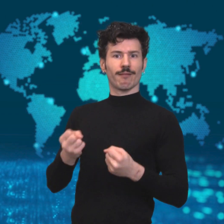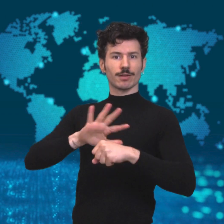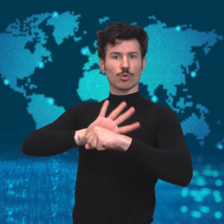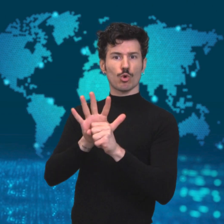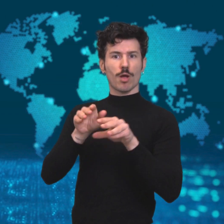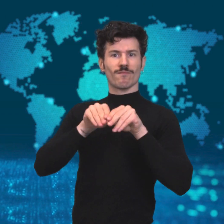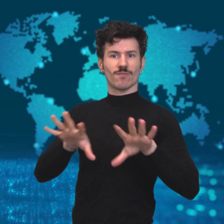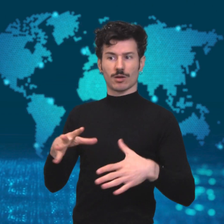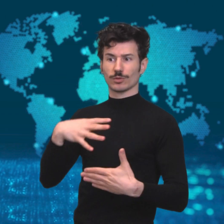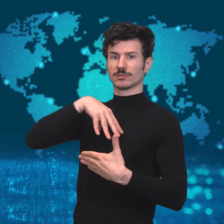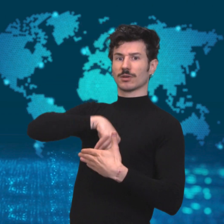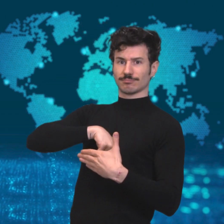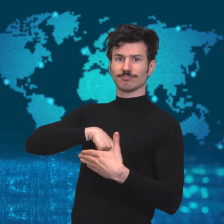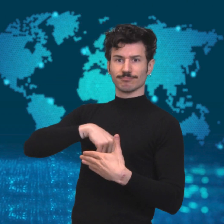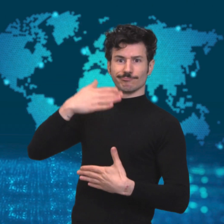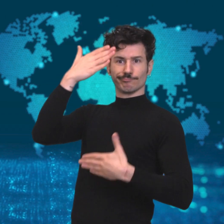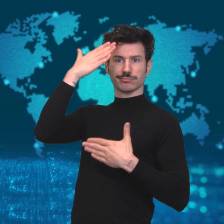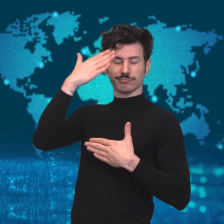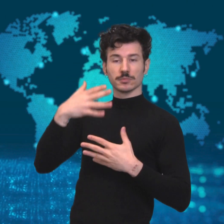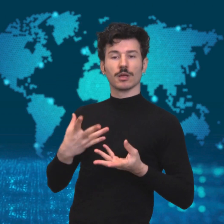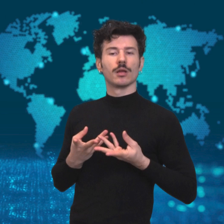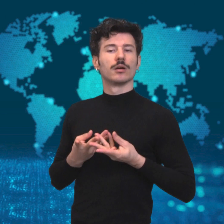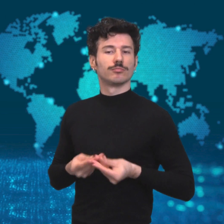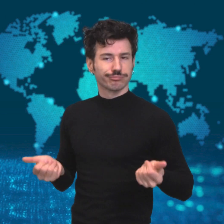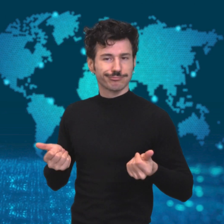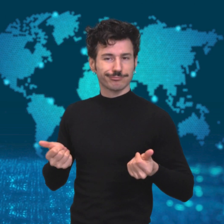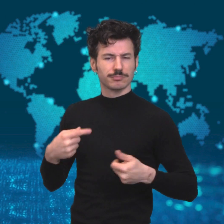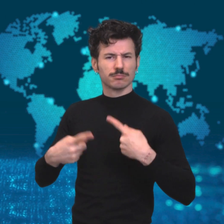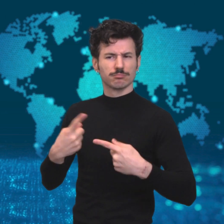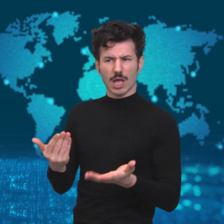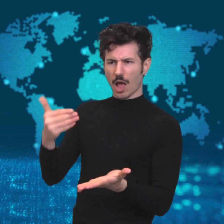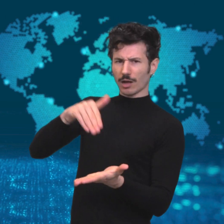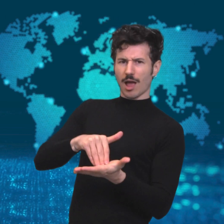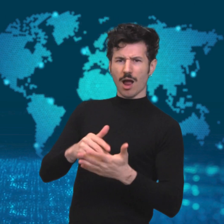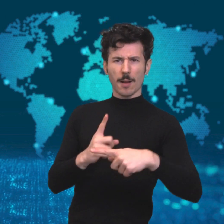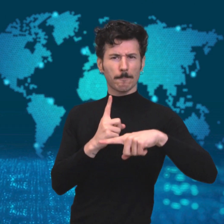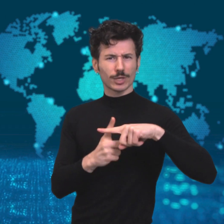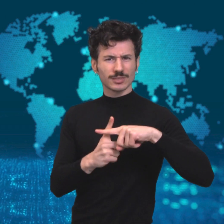received from coronavirus were tested positive again.